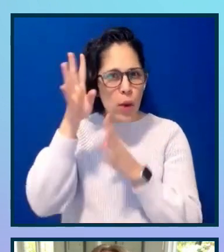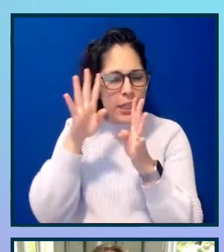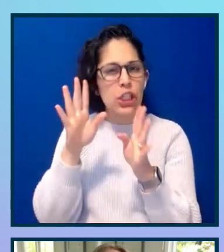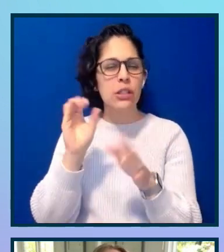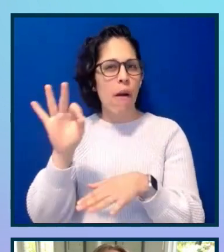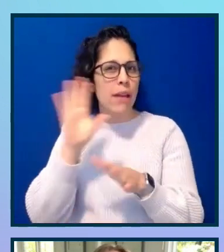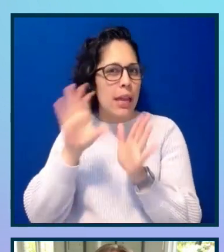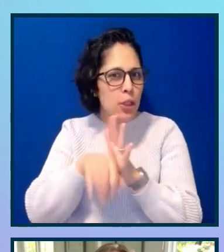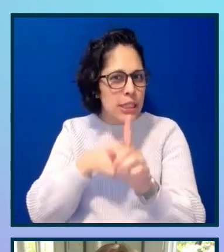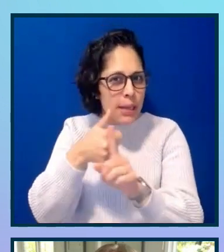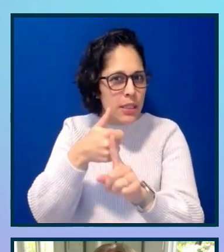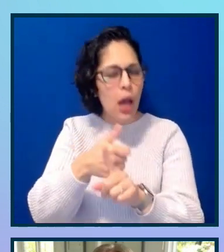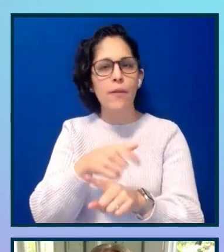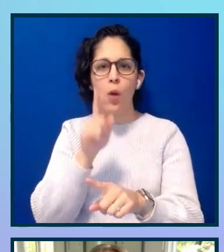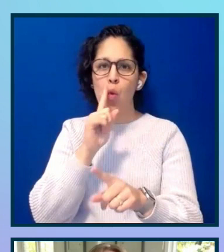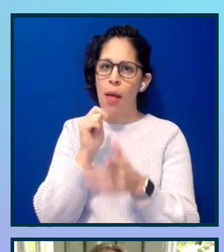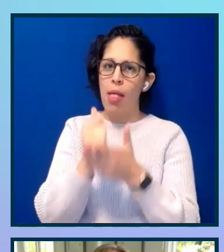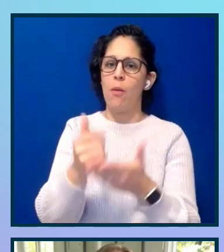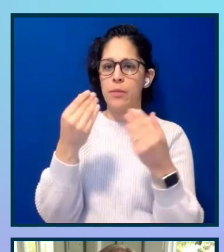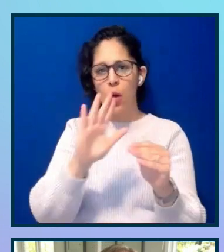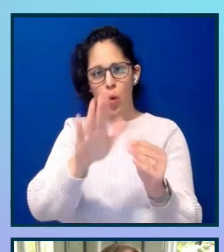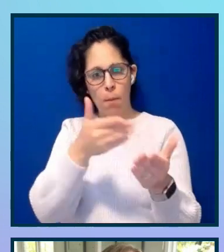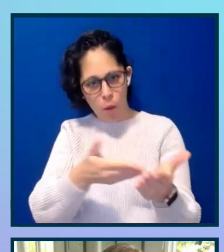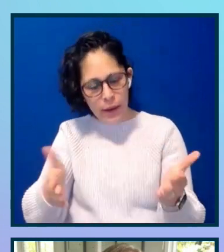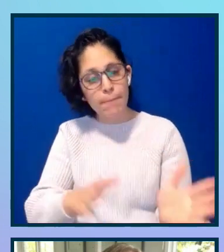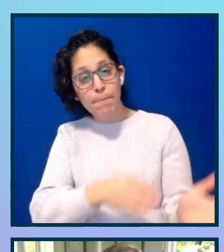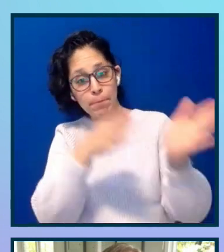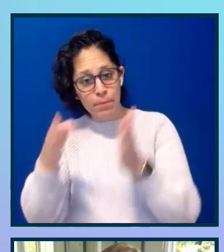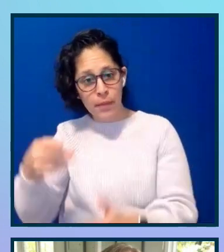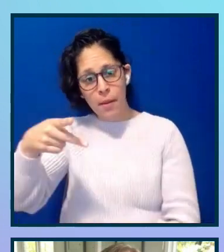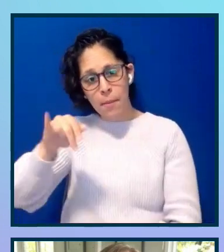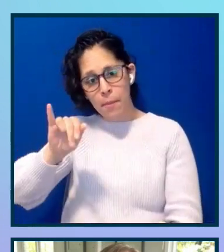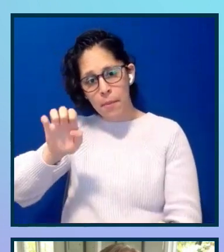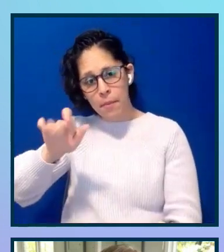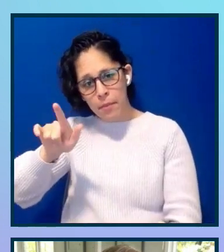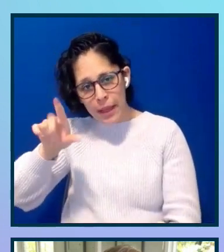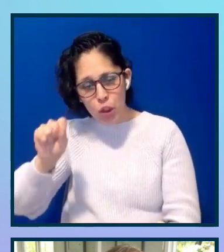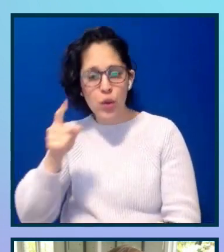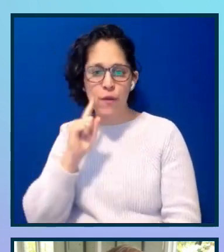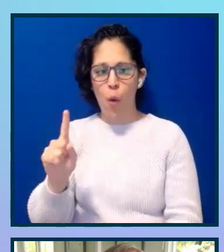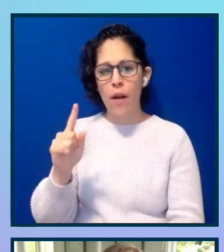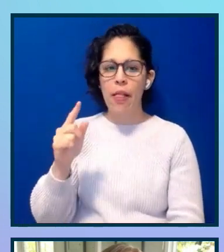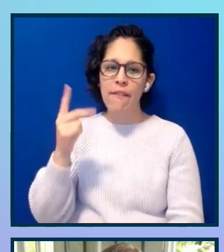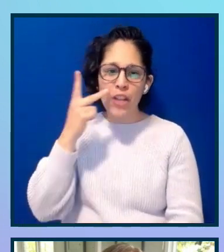and images that help sell your products, and we're gonna talk about pixels for the visually impaired. And then finally, we're gonna wrap up